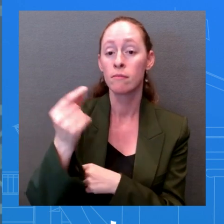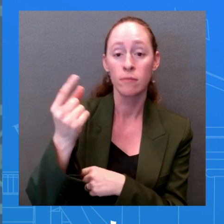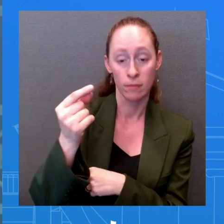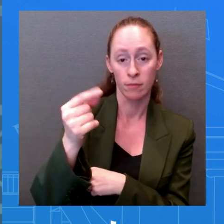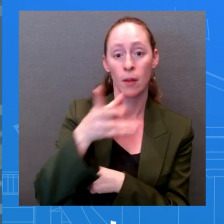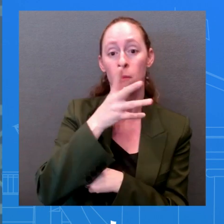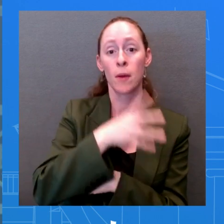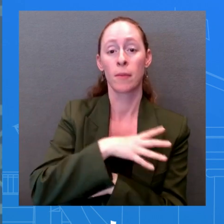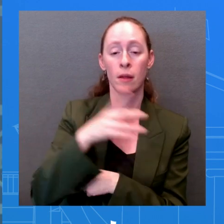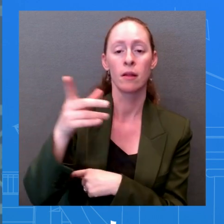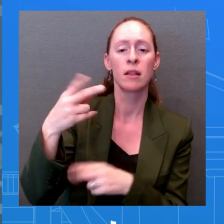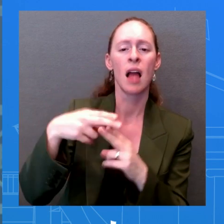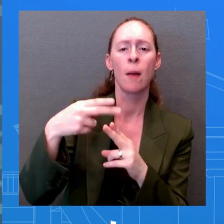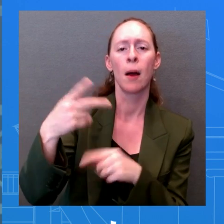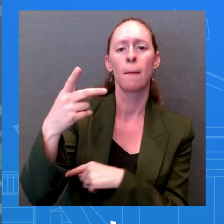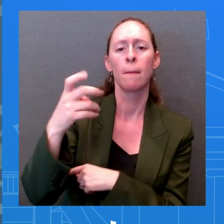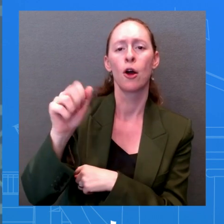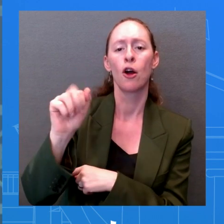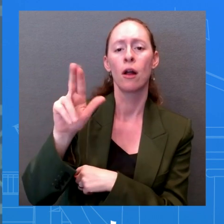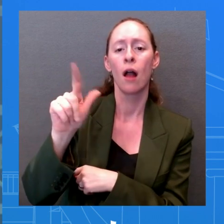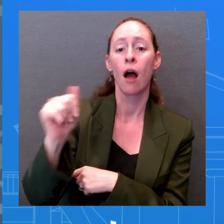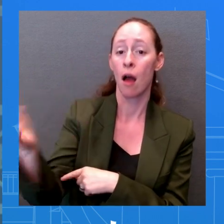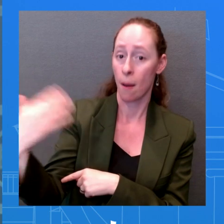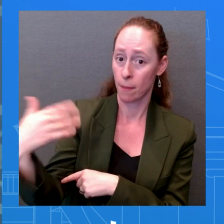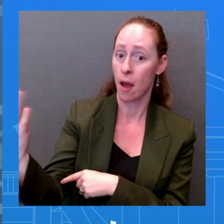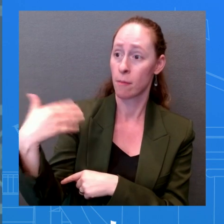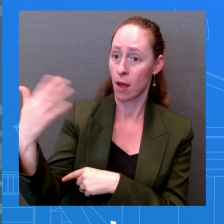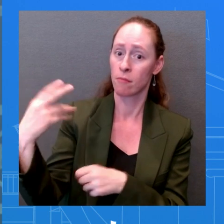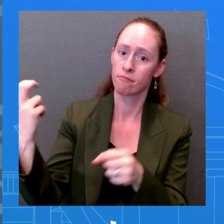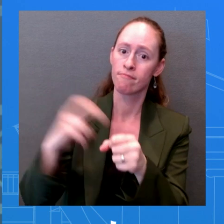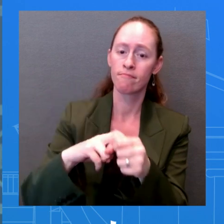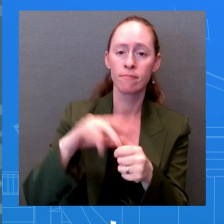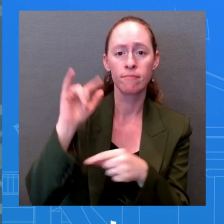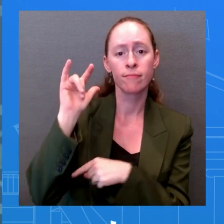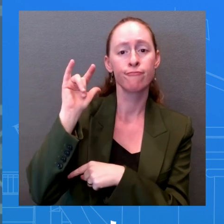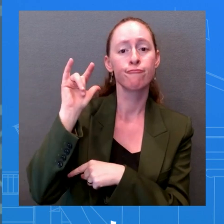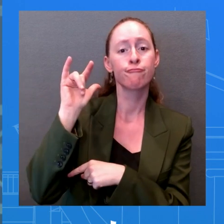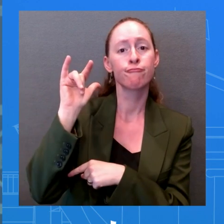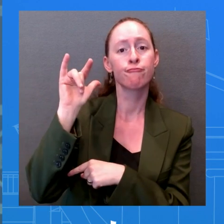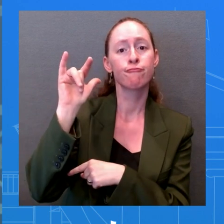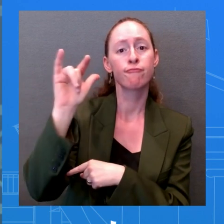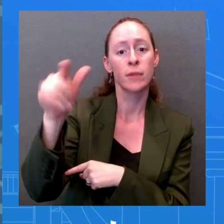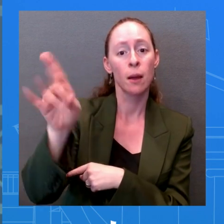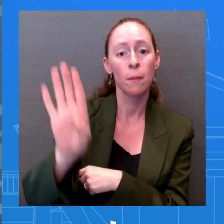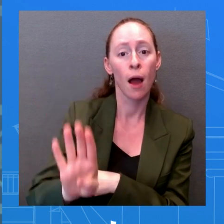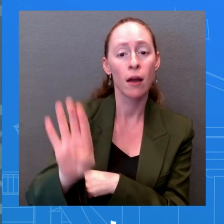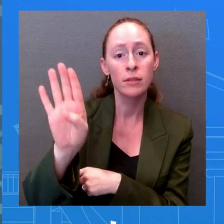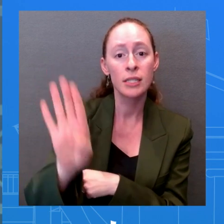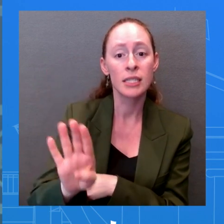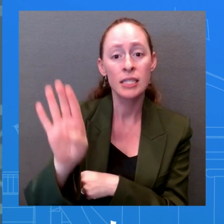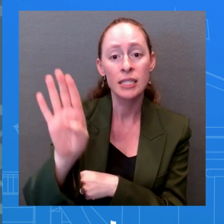That's not how you treat people. That is inhumane. That's not how we should be doing things. There is a process in place.